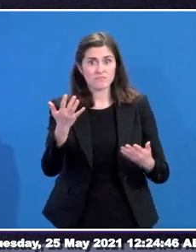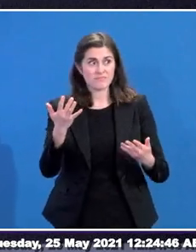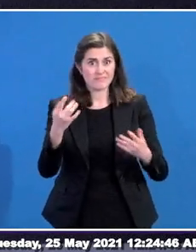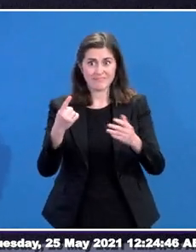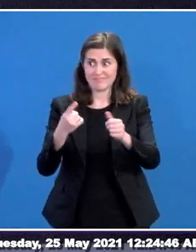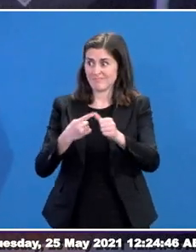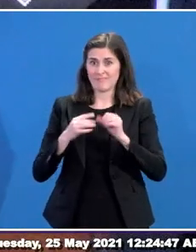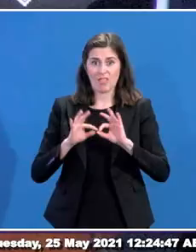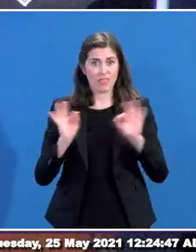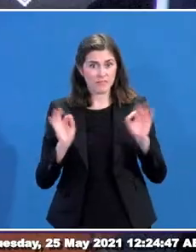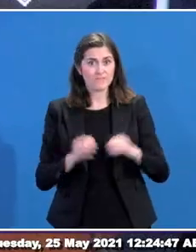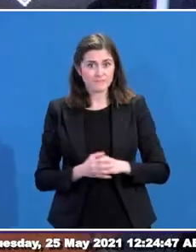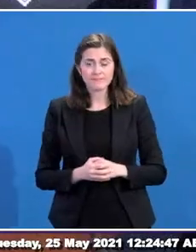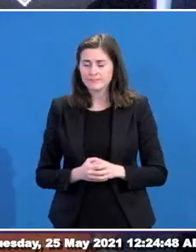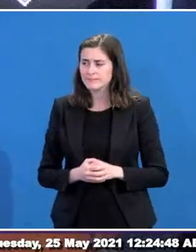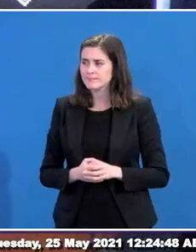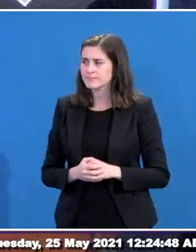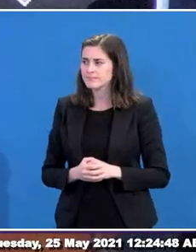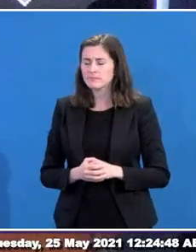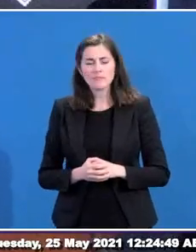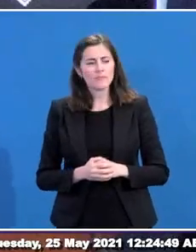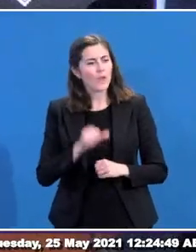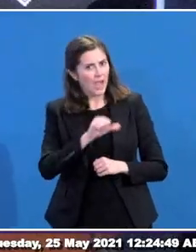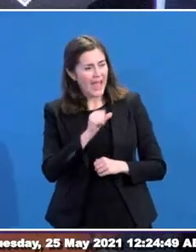Now, you also, there are a number of support workers in this home.